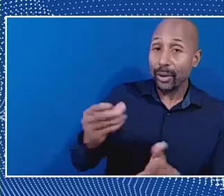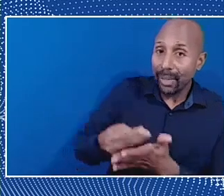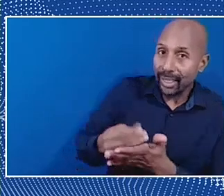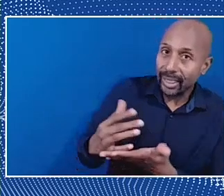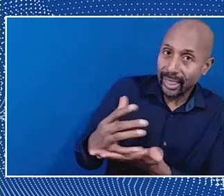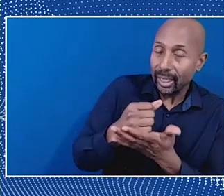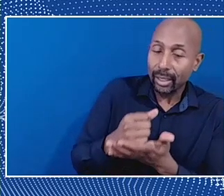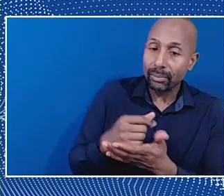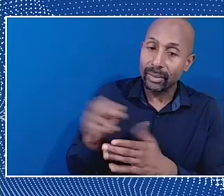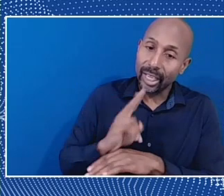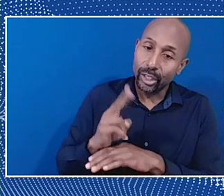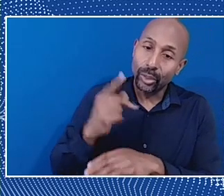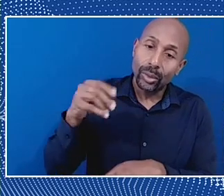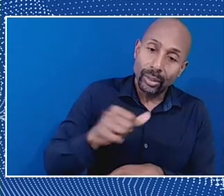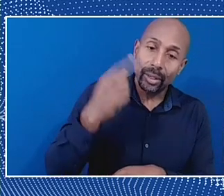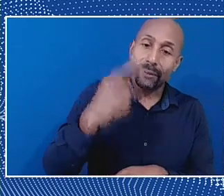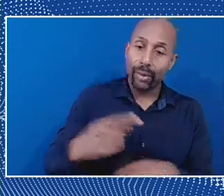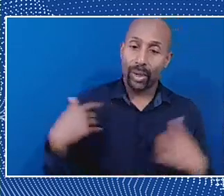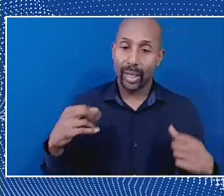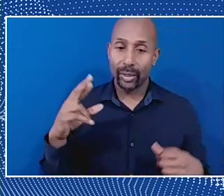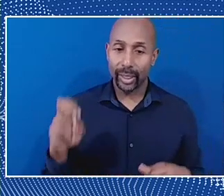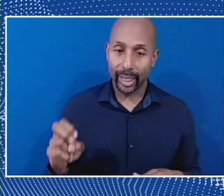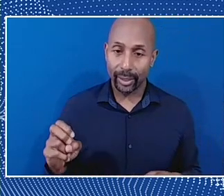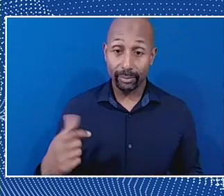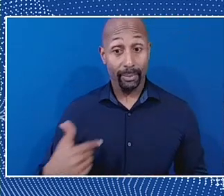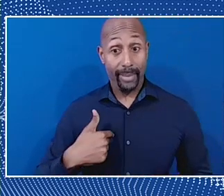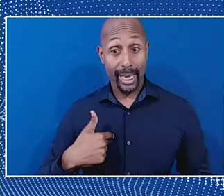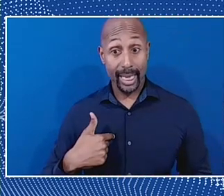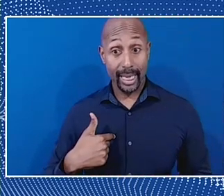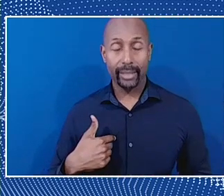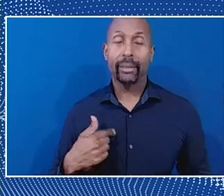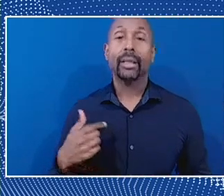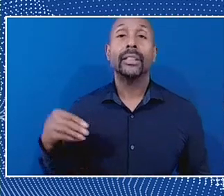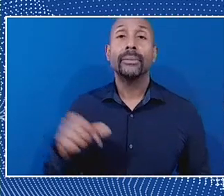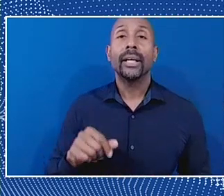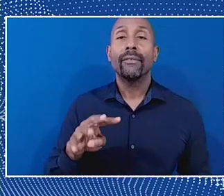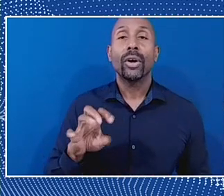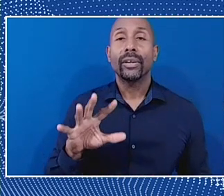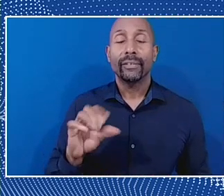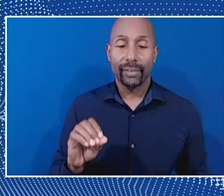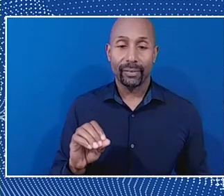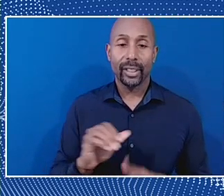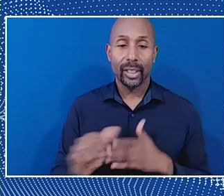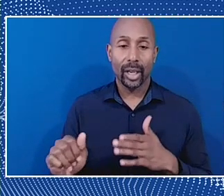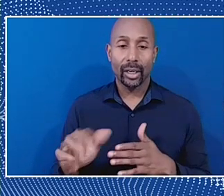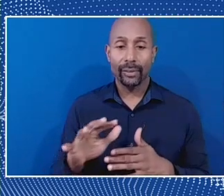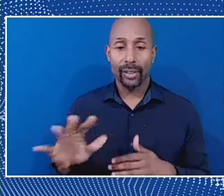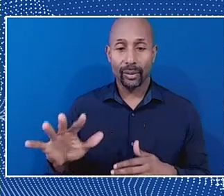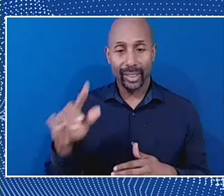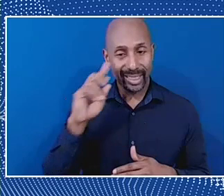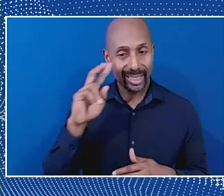basis, I am spending $450.53. I do have private insurance for my employer, but even with the private